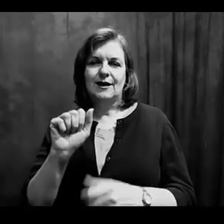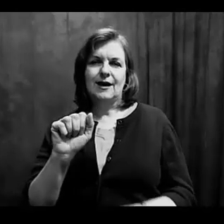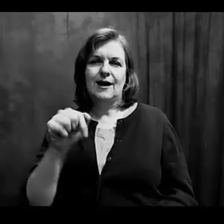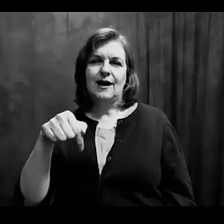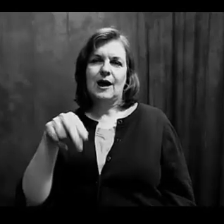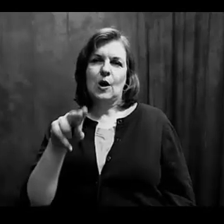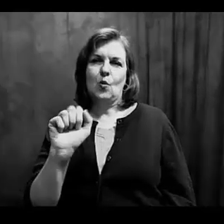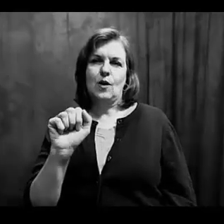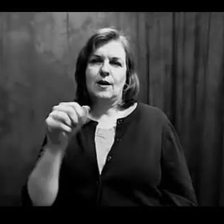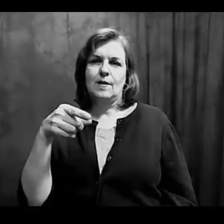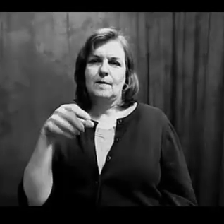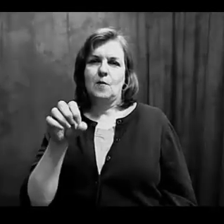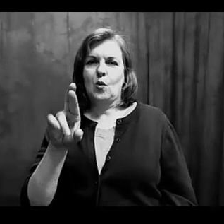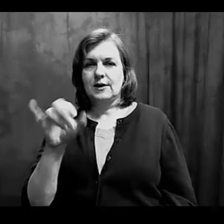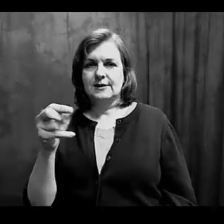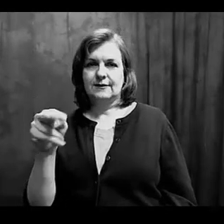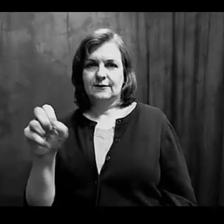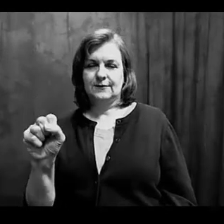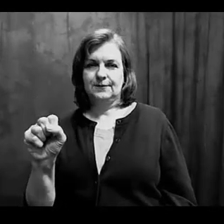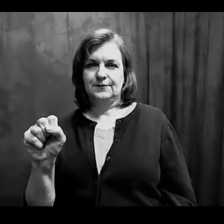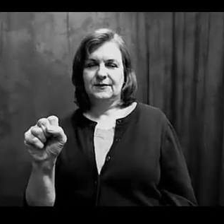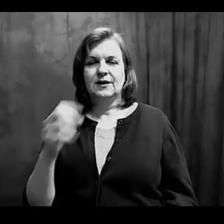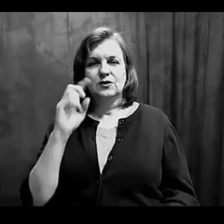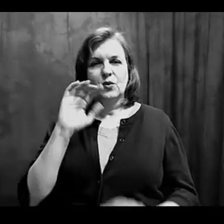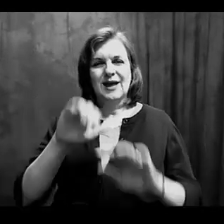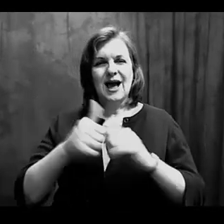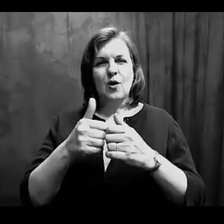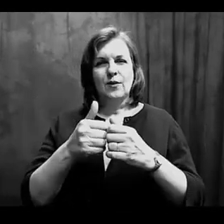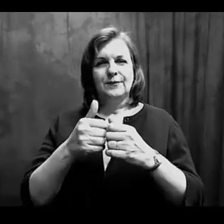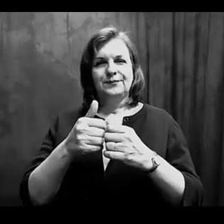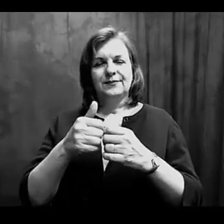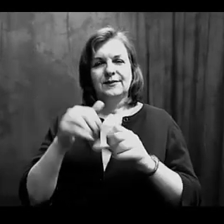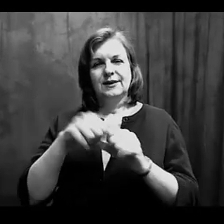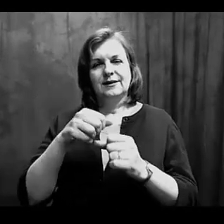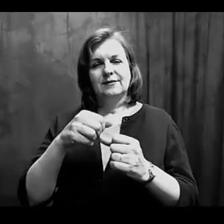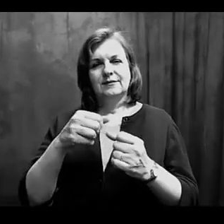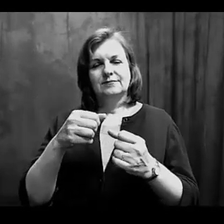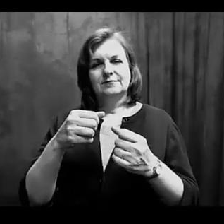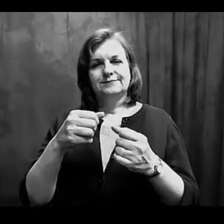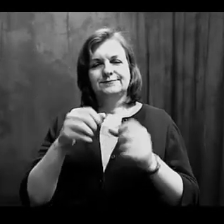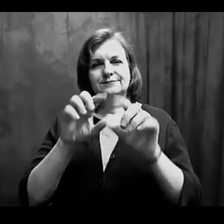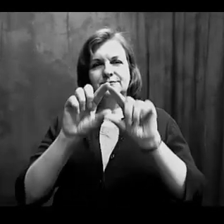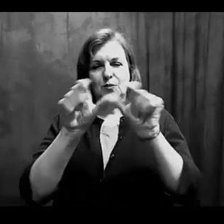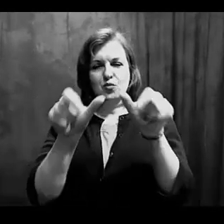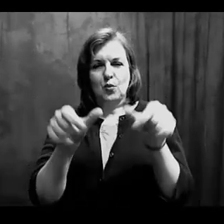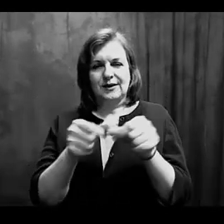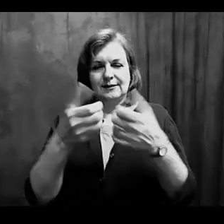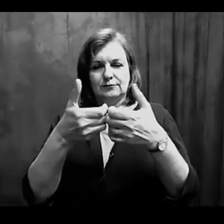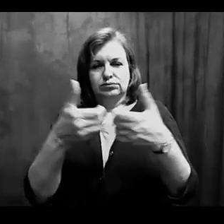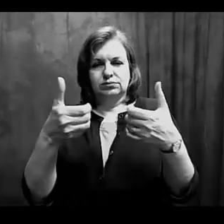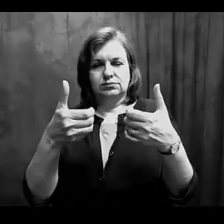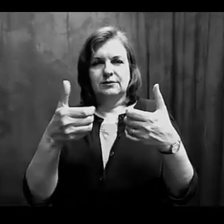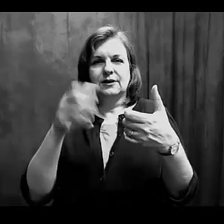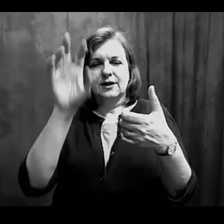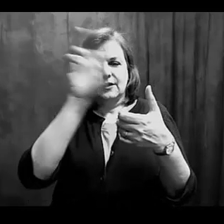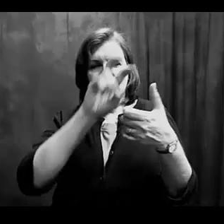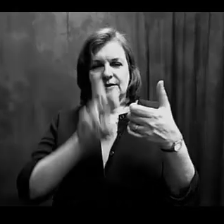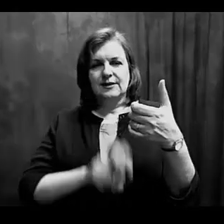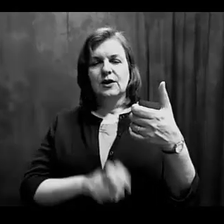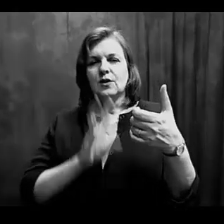and so looking at how these protein channels are very specific to the diffusion